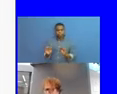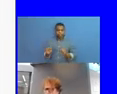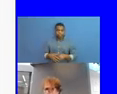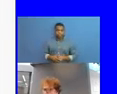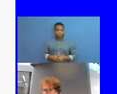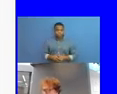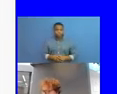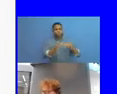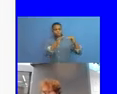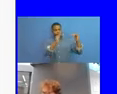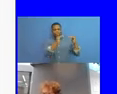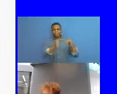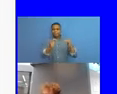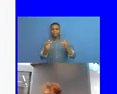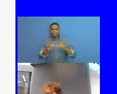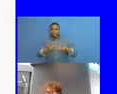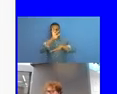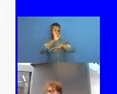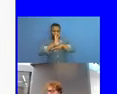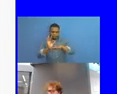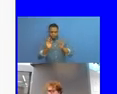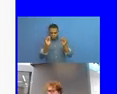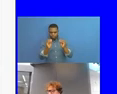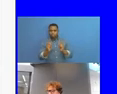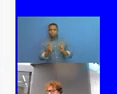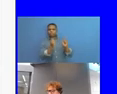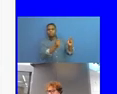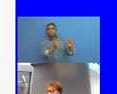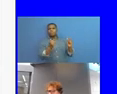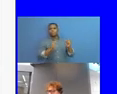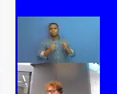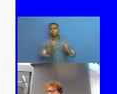you can refine it further, elaborate it, and apply.